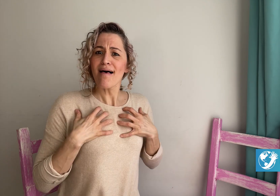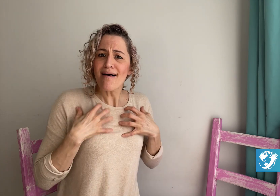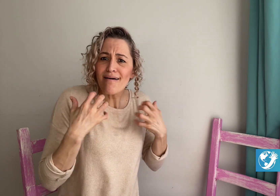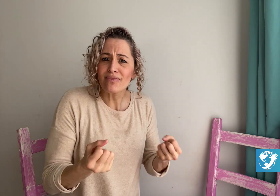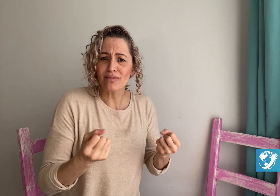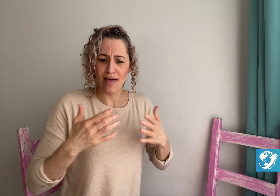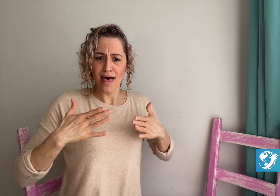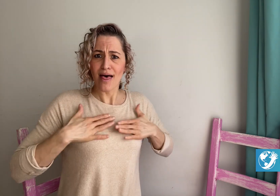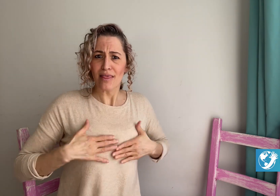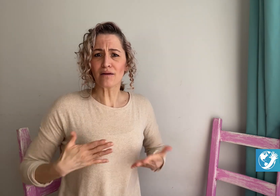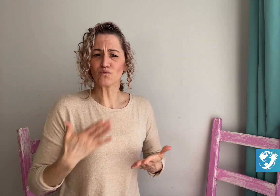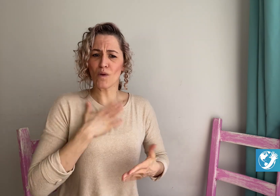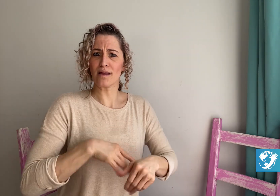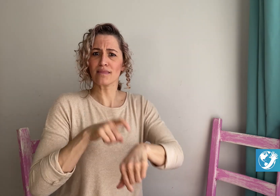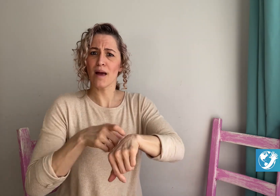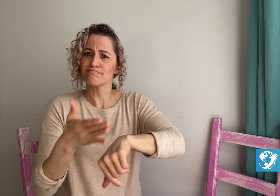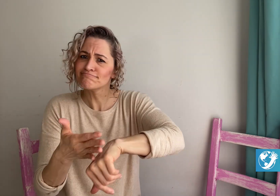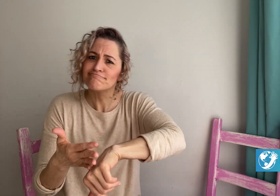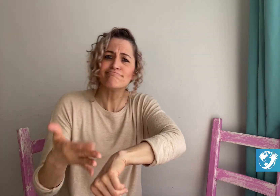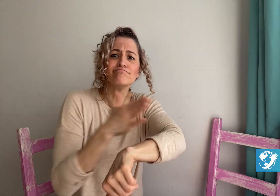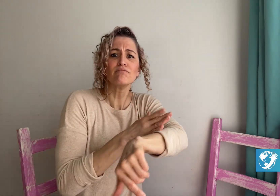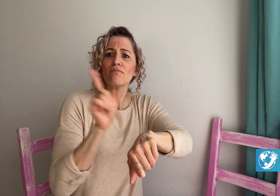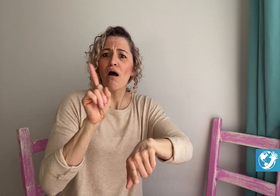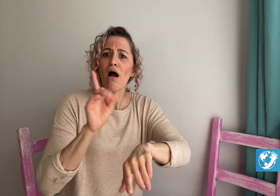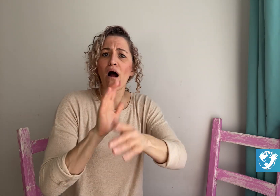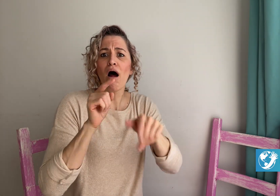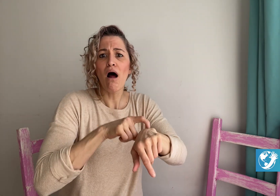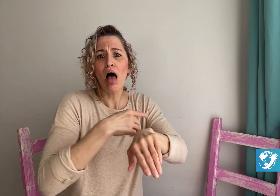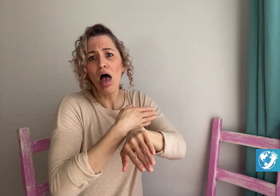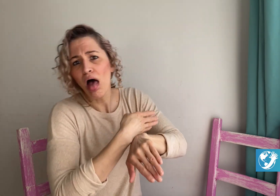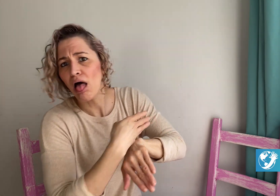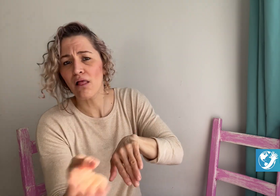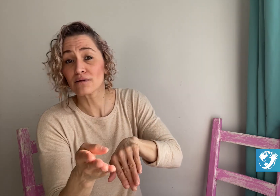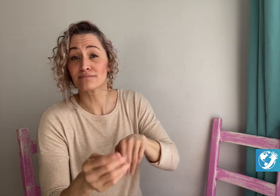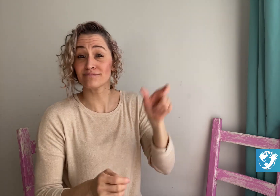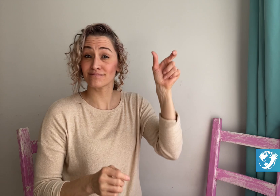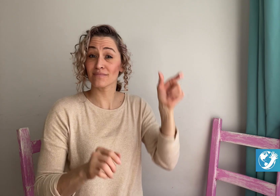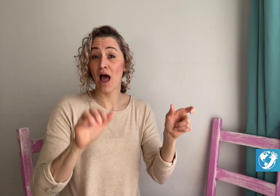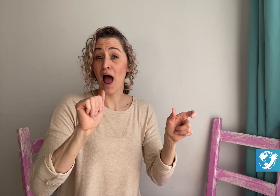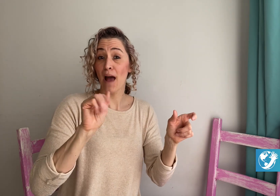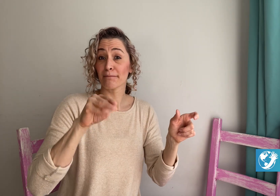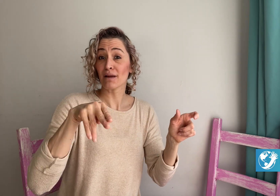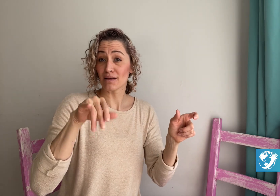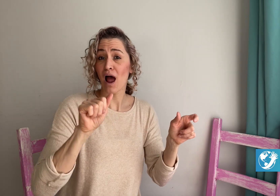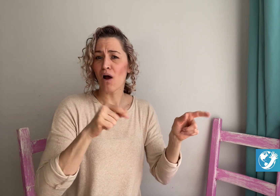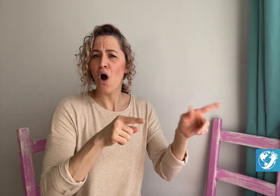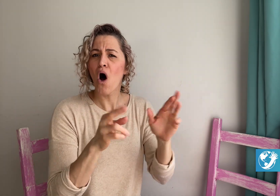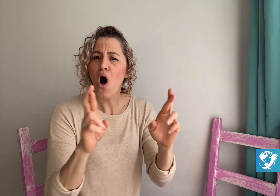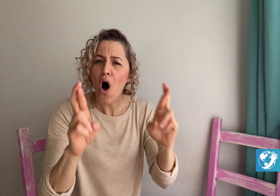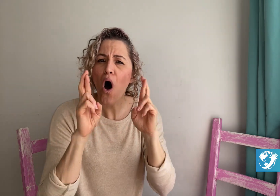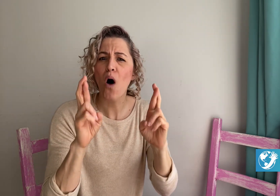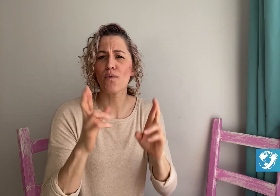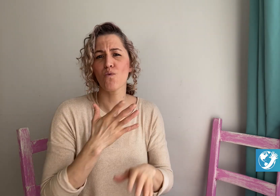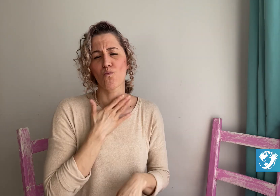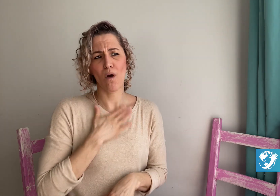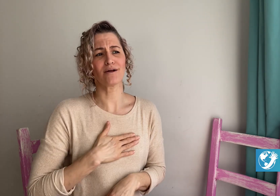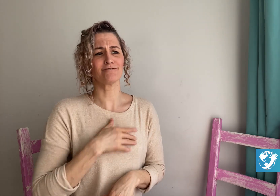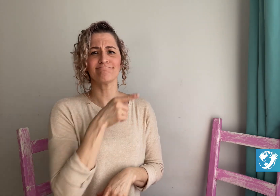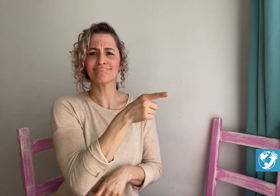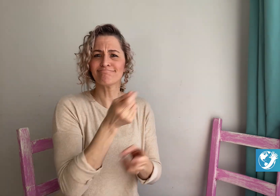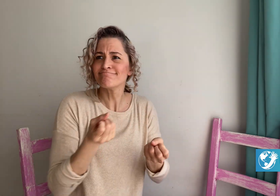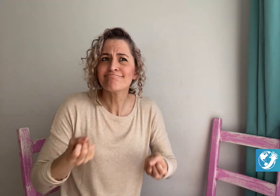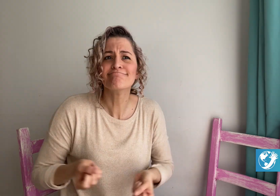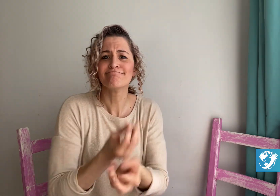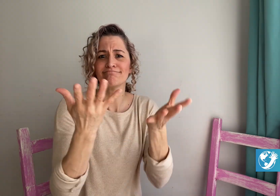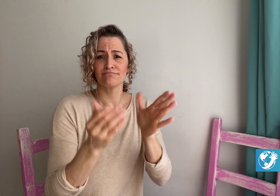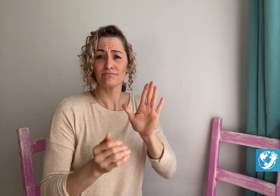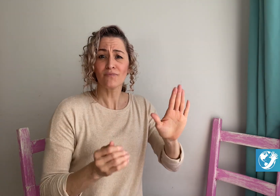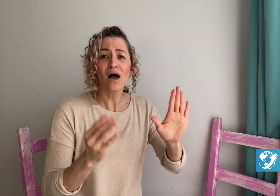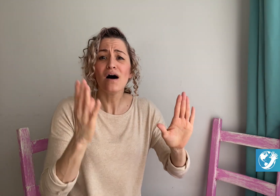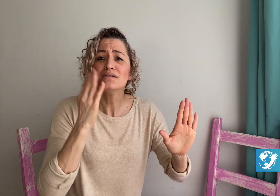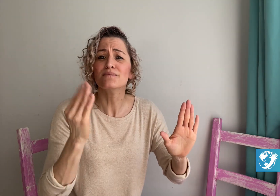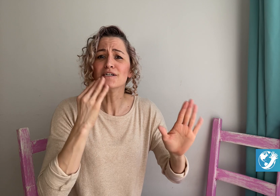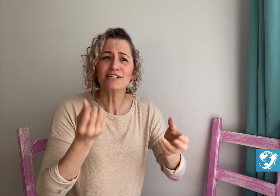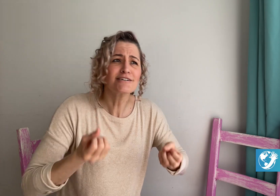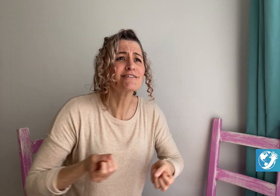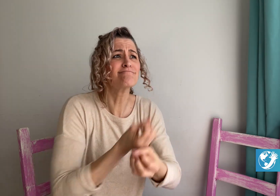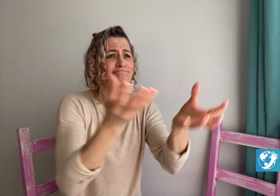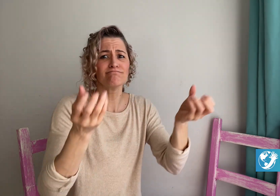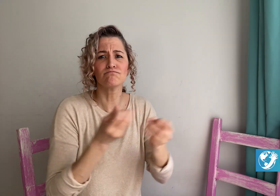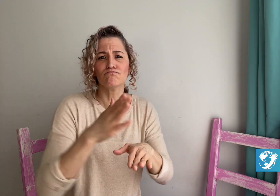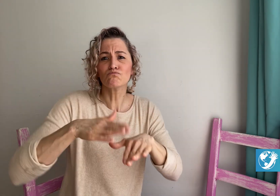his experience, more awareness will be brought